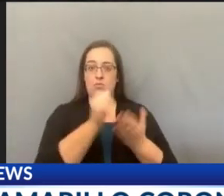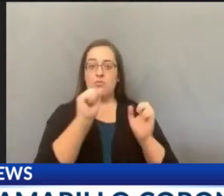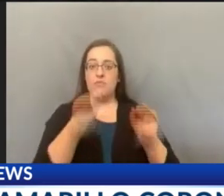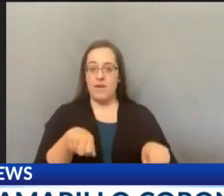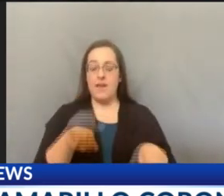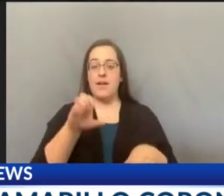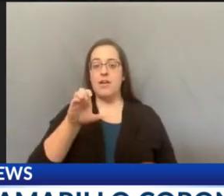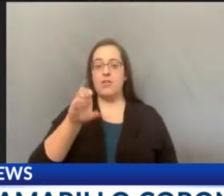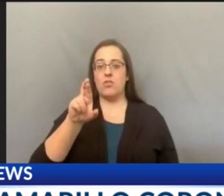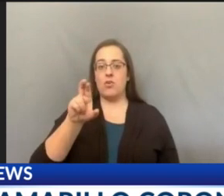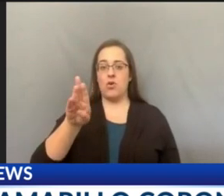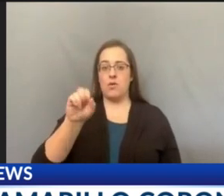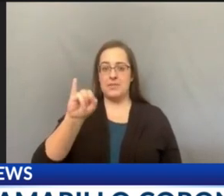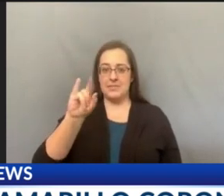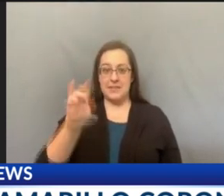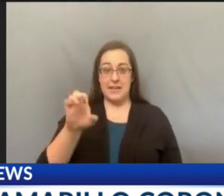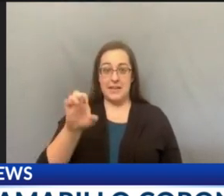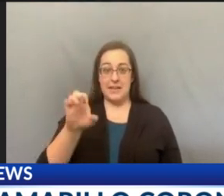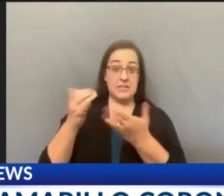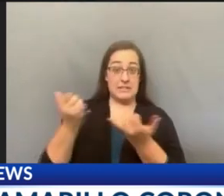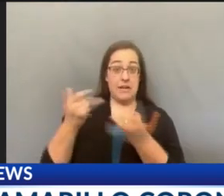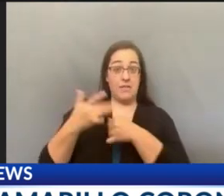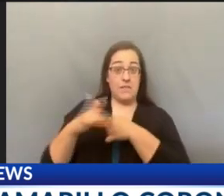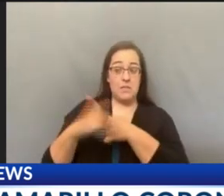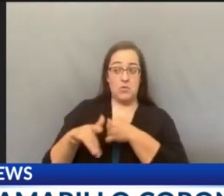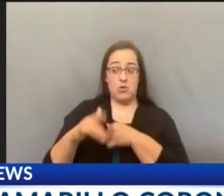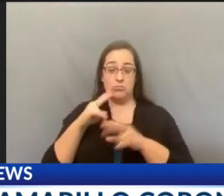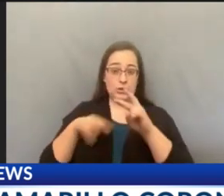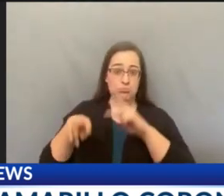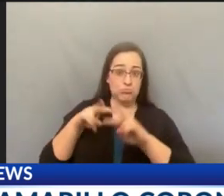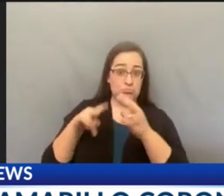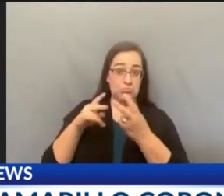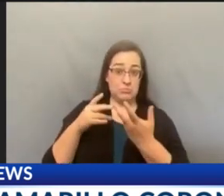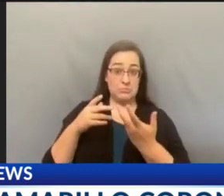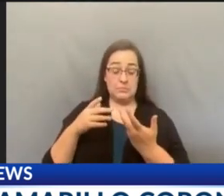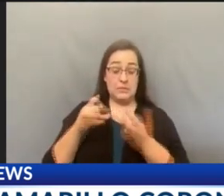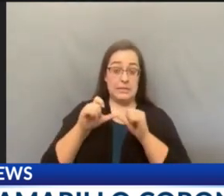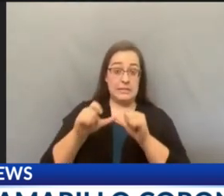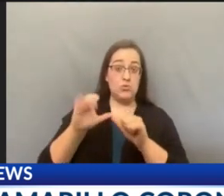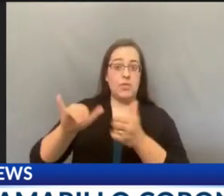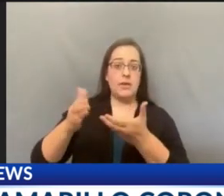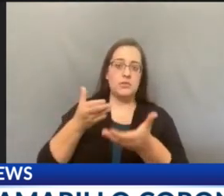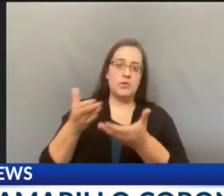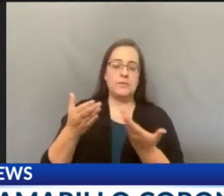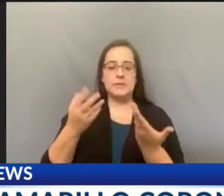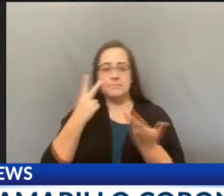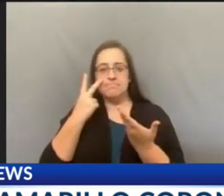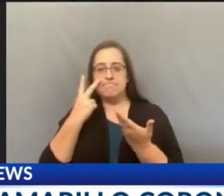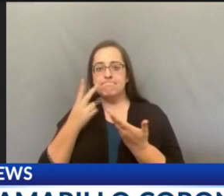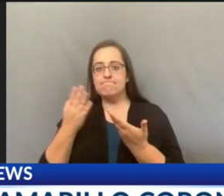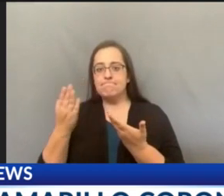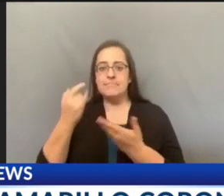PARKING LOT FROM BUCHANAN TO LEAVE PAYMENT IN THE DROPBOX FROM JOHNSON STREET PAY BY CREDIT CARD ON CURBSIDE SERVICE IS CURRENTLY AVAILABLE WE'LL